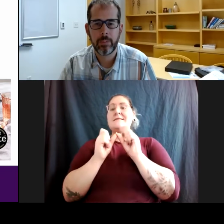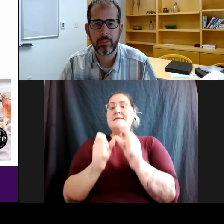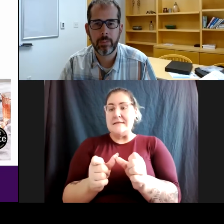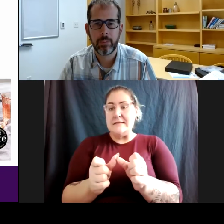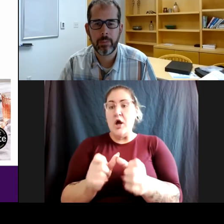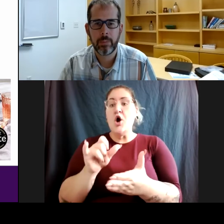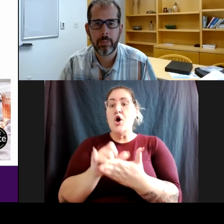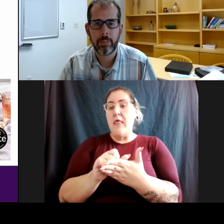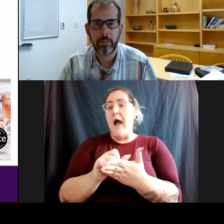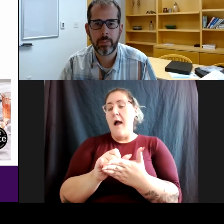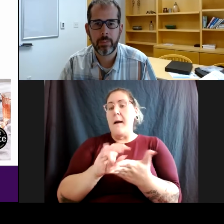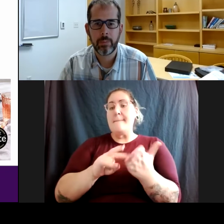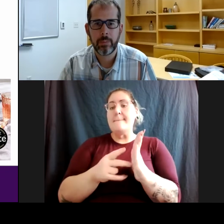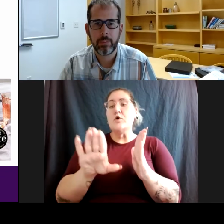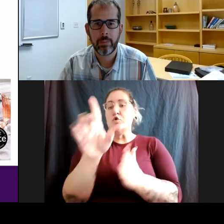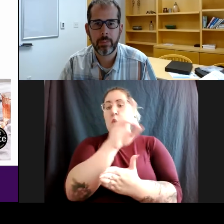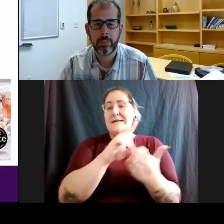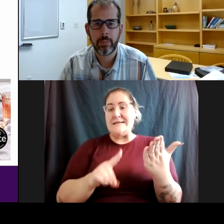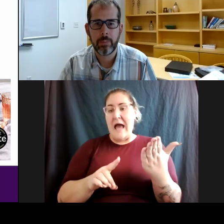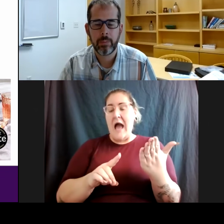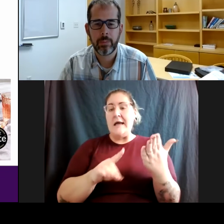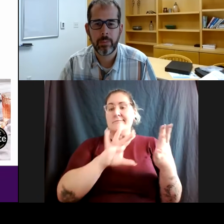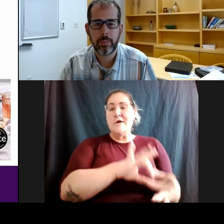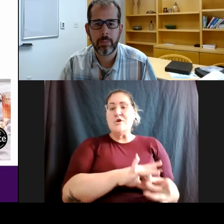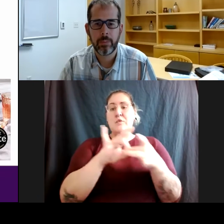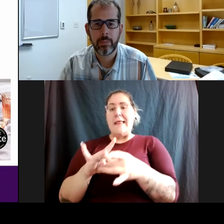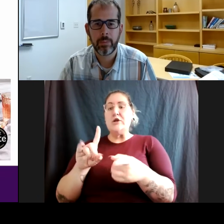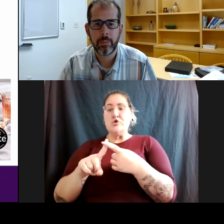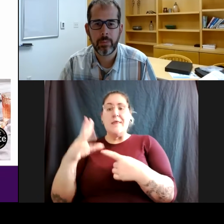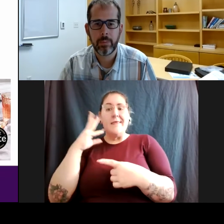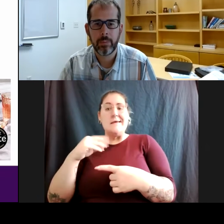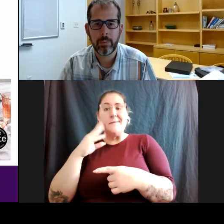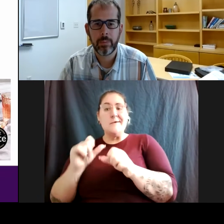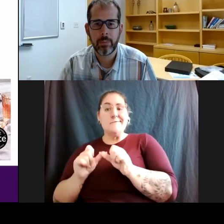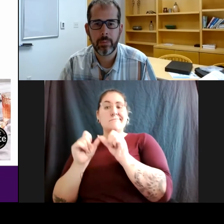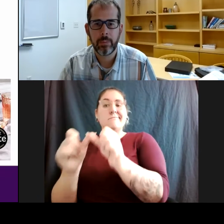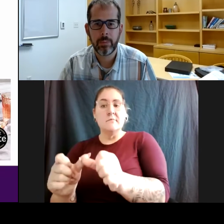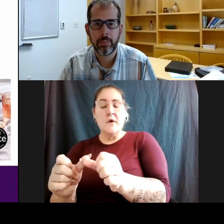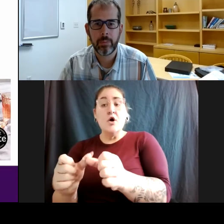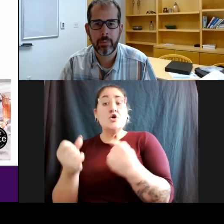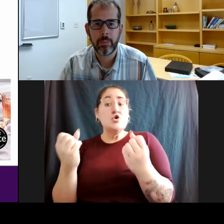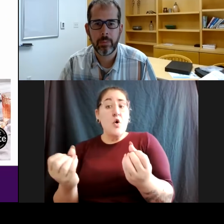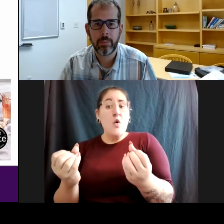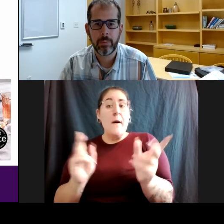design, a consistent experience. So that people who are both mouse and keyboard users do not